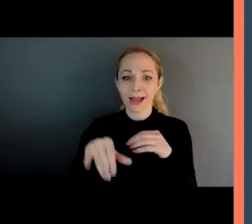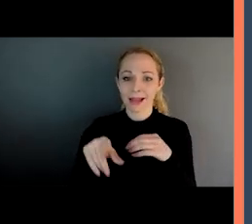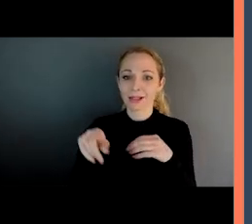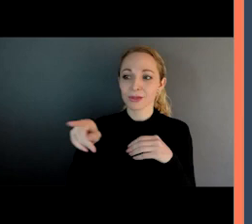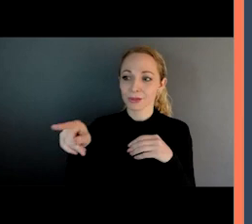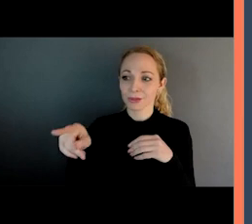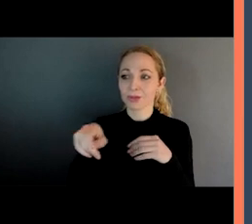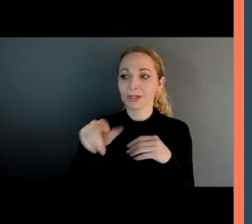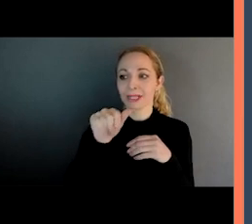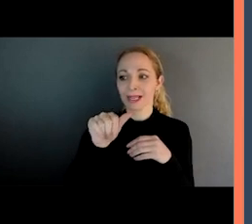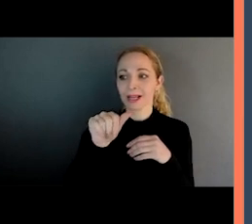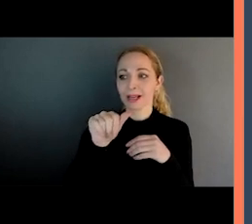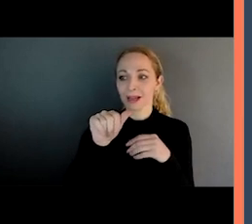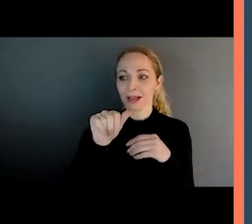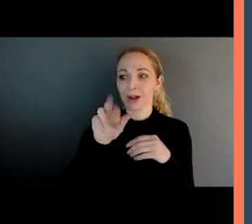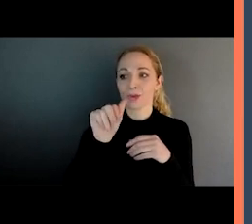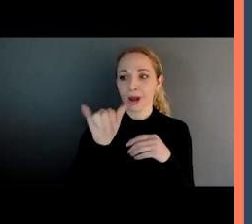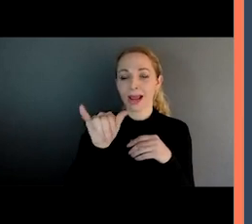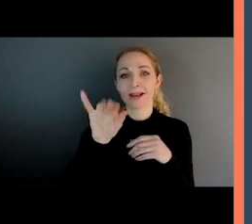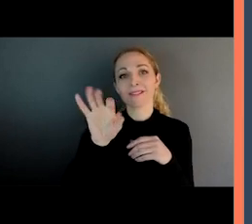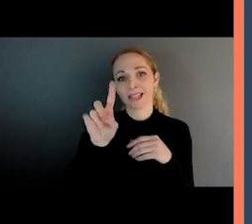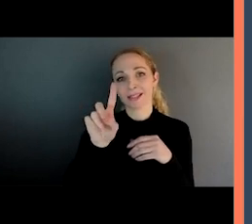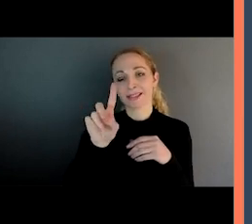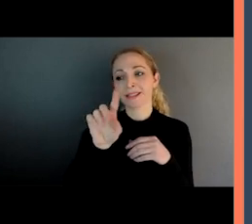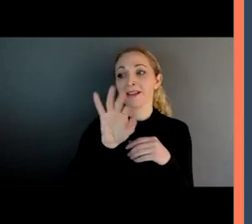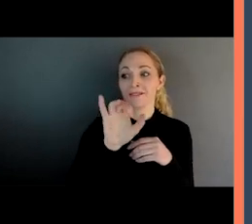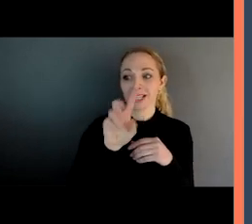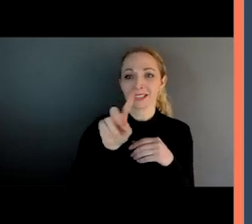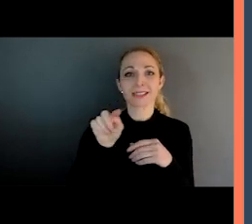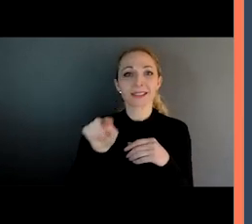FIELD.MENU BECAUSE WE ARE ADDING A MENU FIELD.